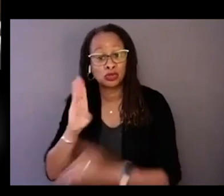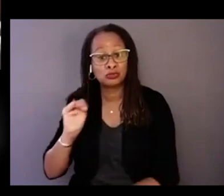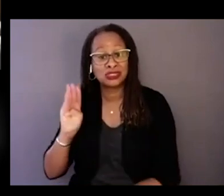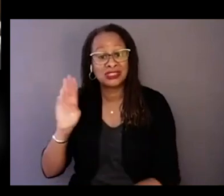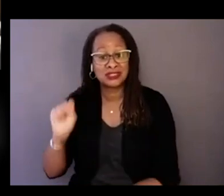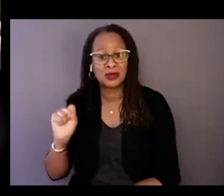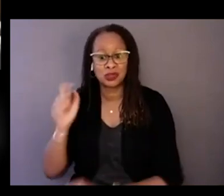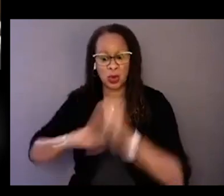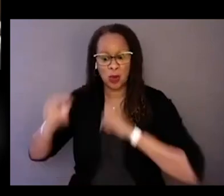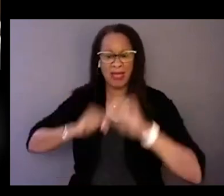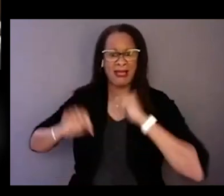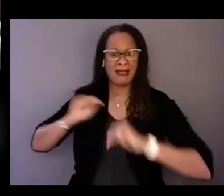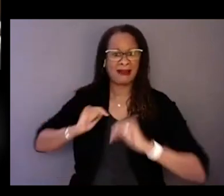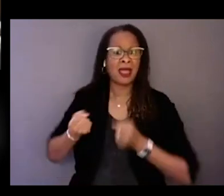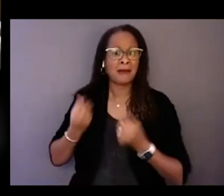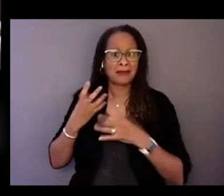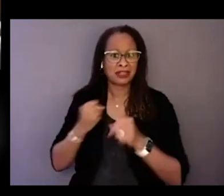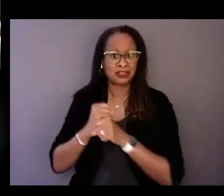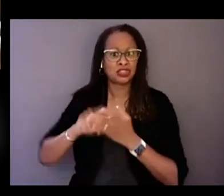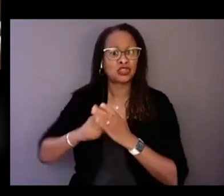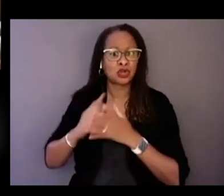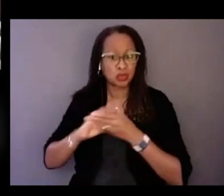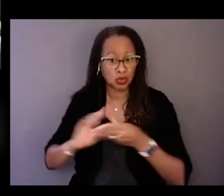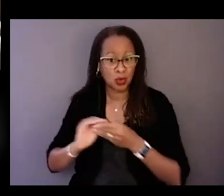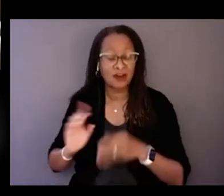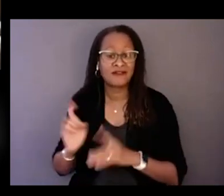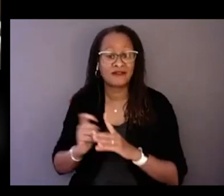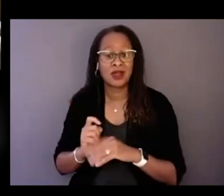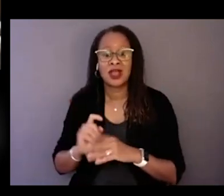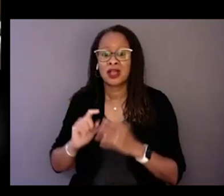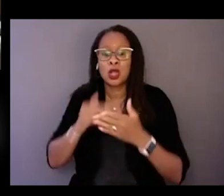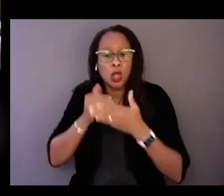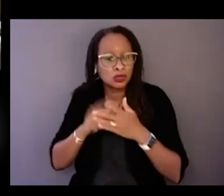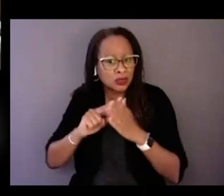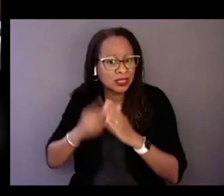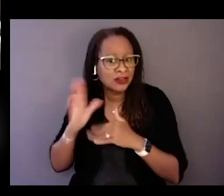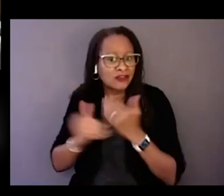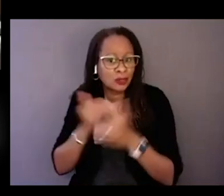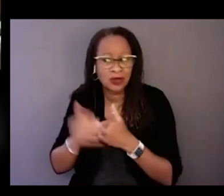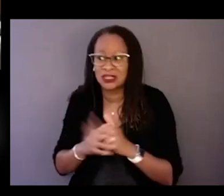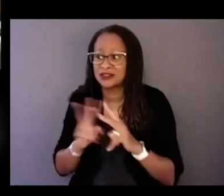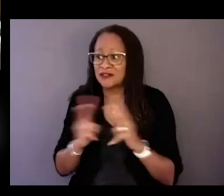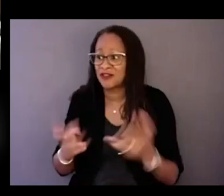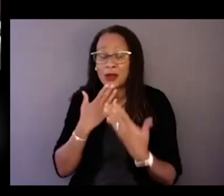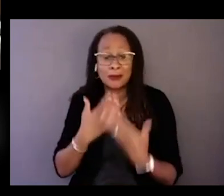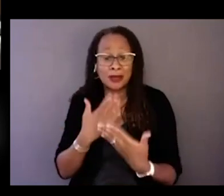began her story as close to her beginning was very appealing because it offered the promise